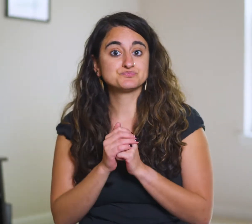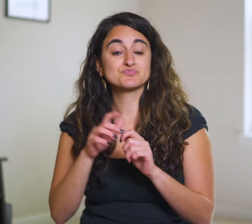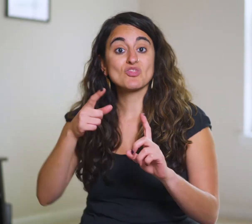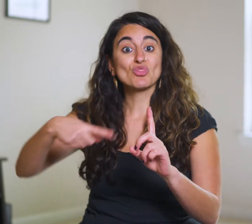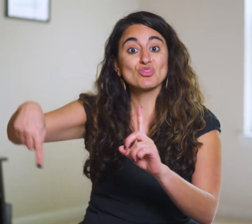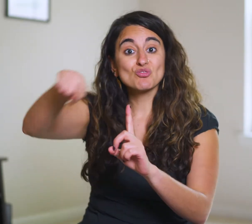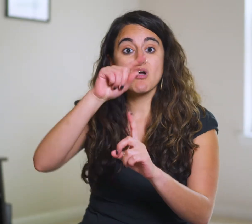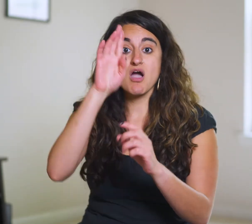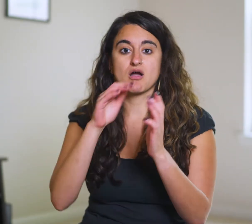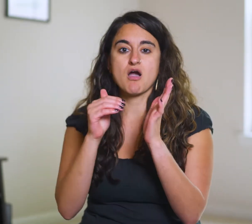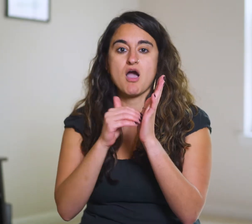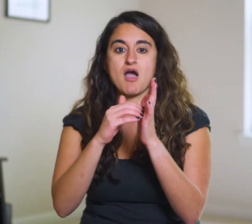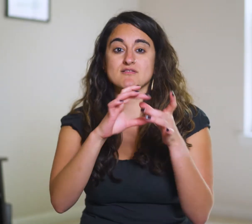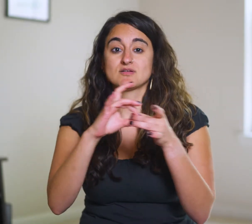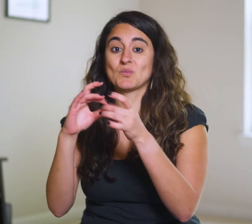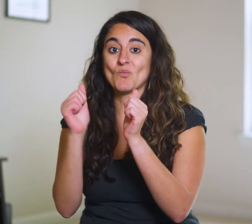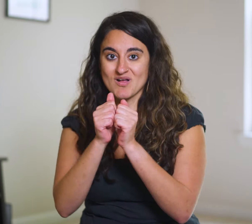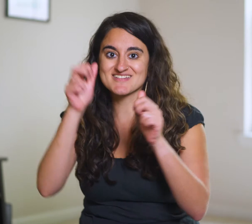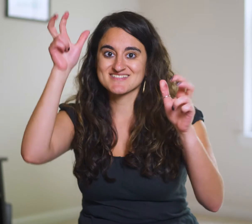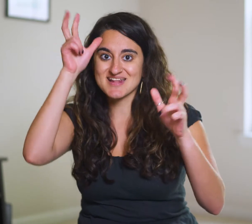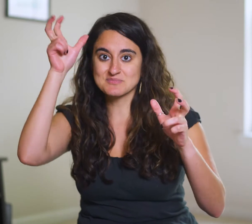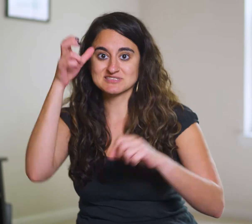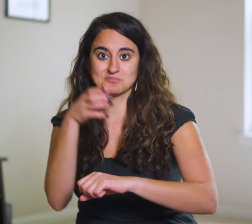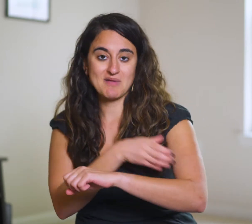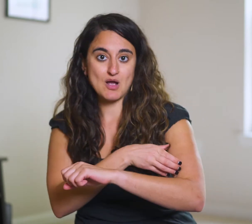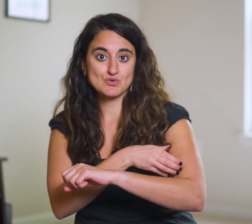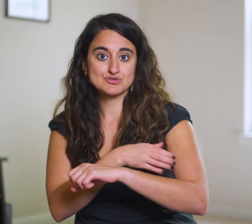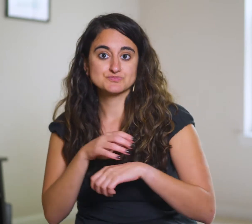Those gods are often connected to demonic powers.